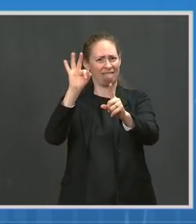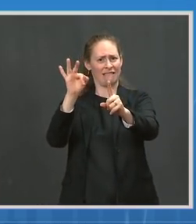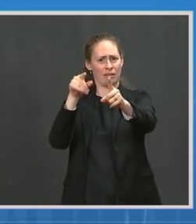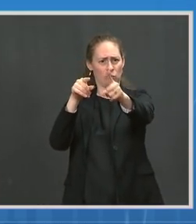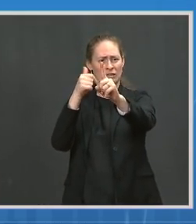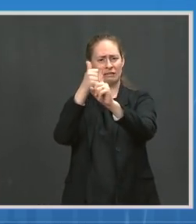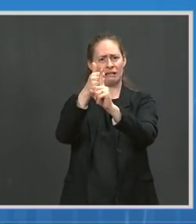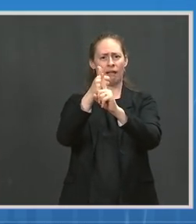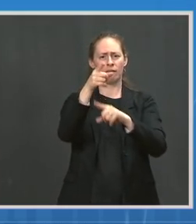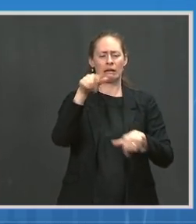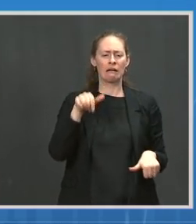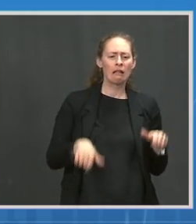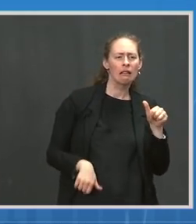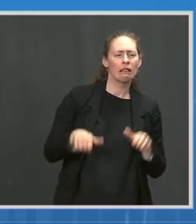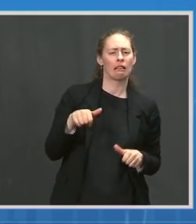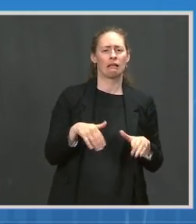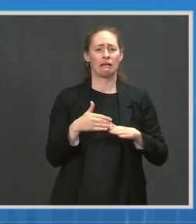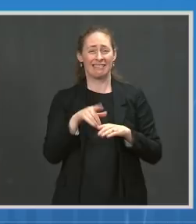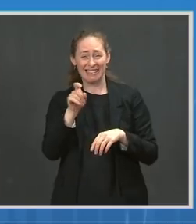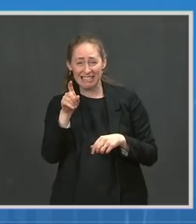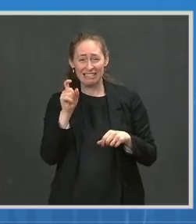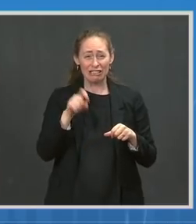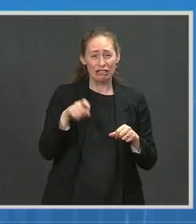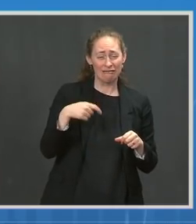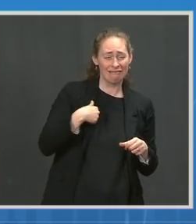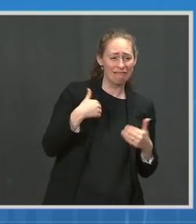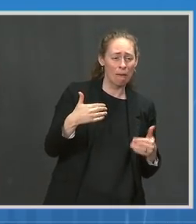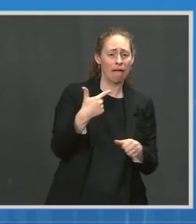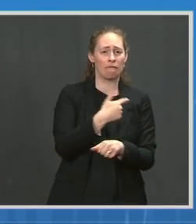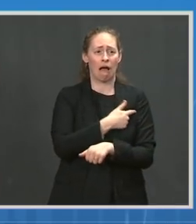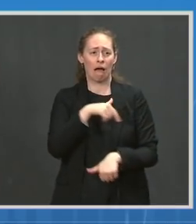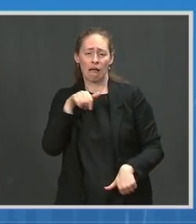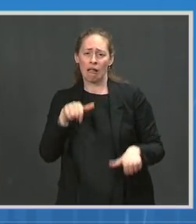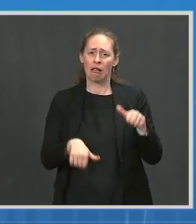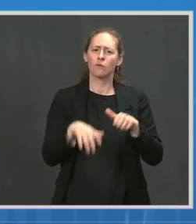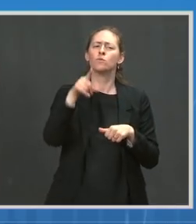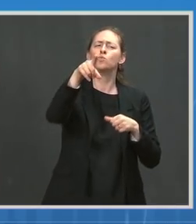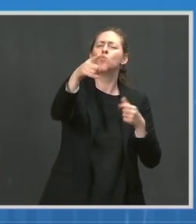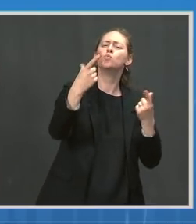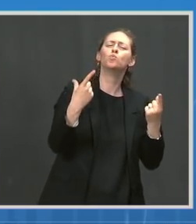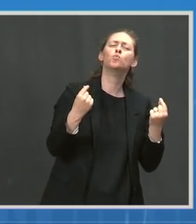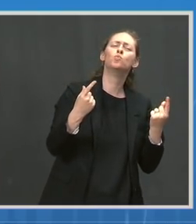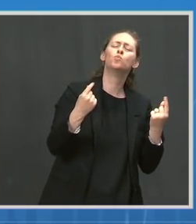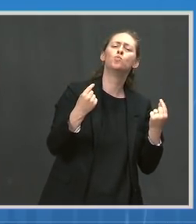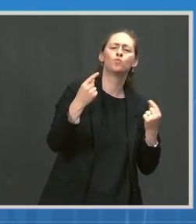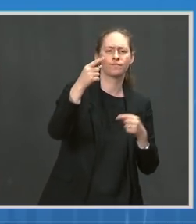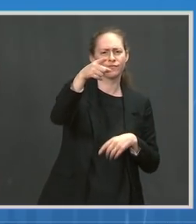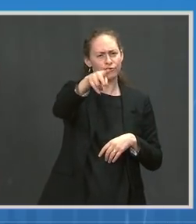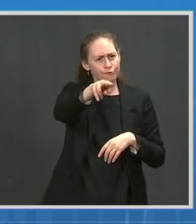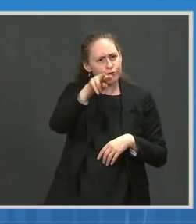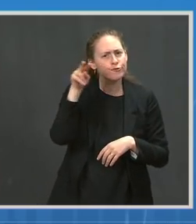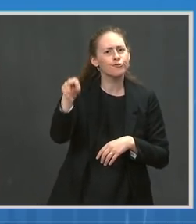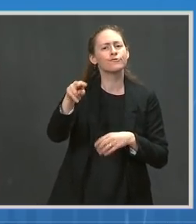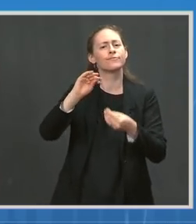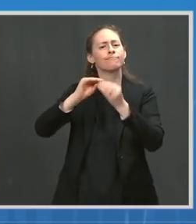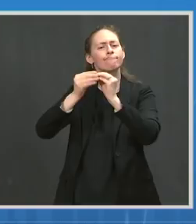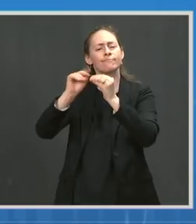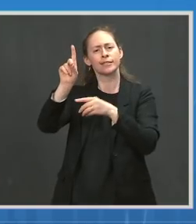about whether they want to get vaccinated to look at the real, transparent data. Next slide.